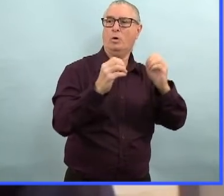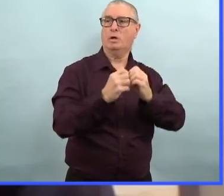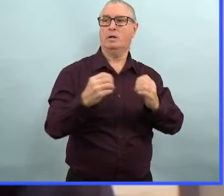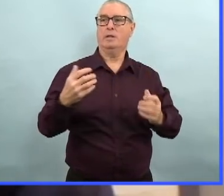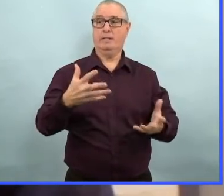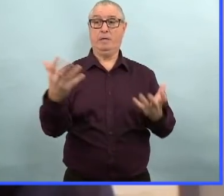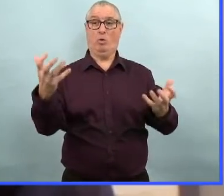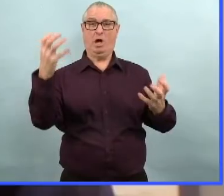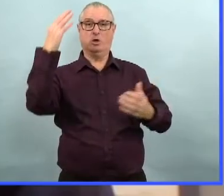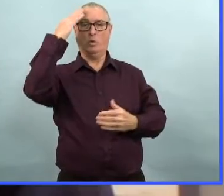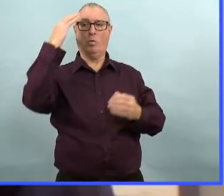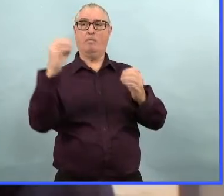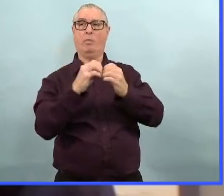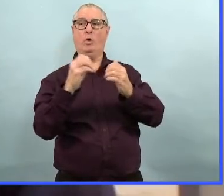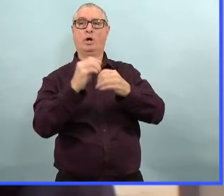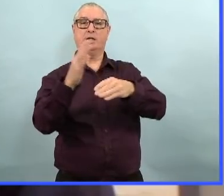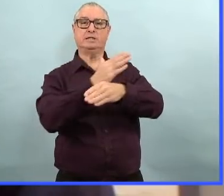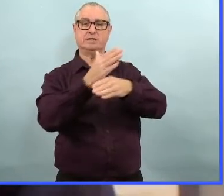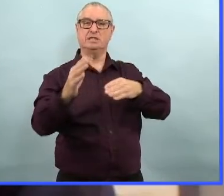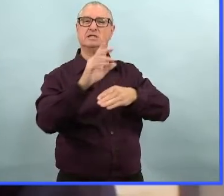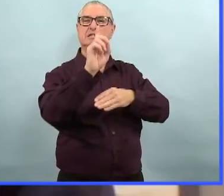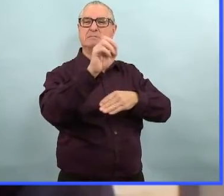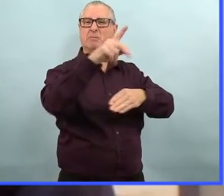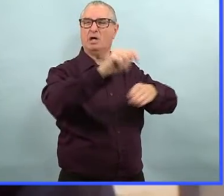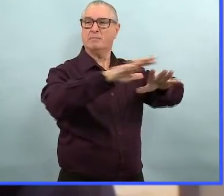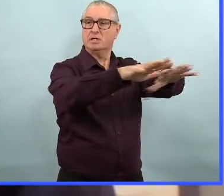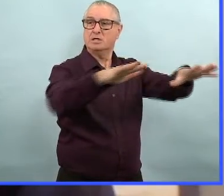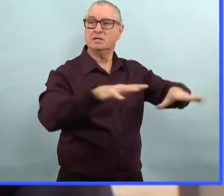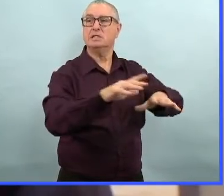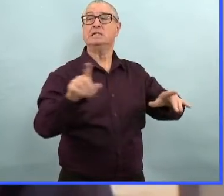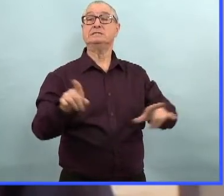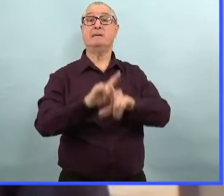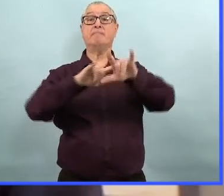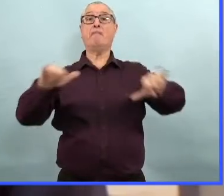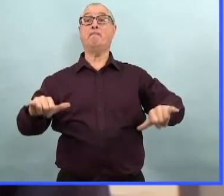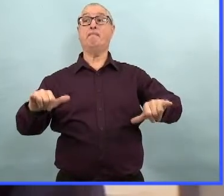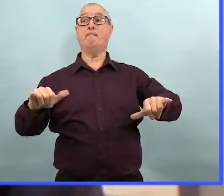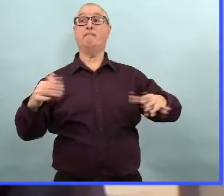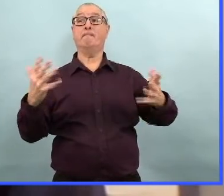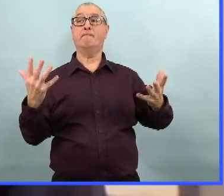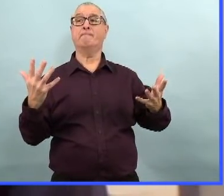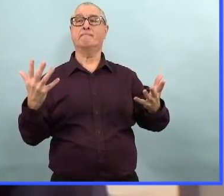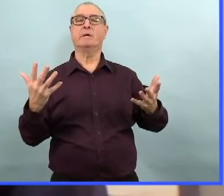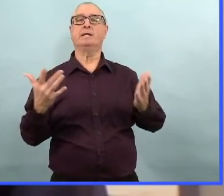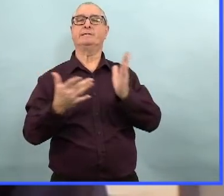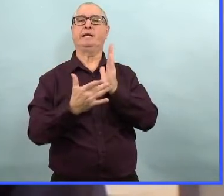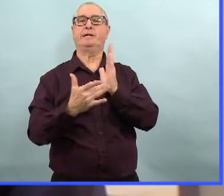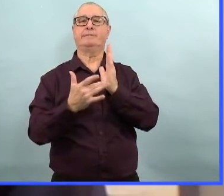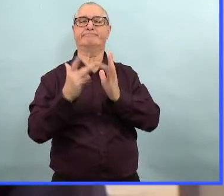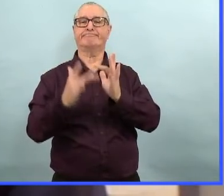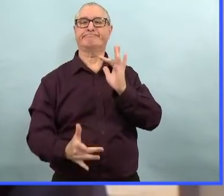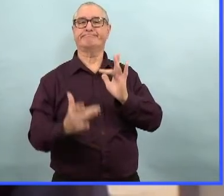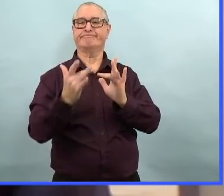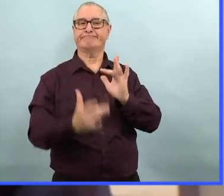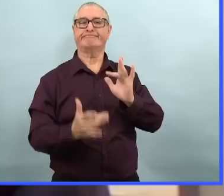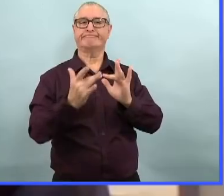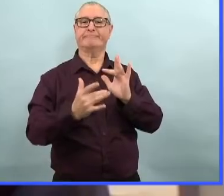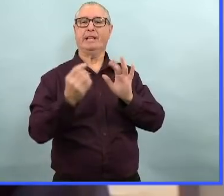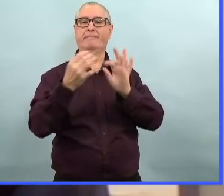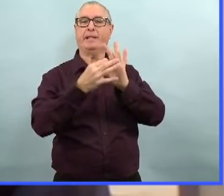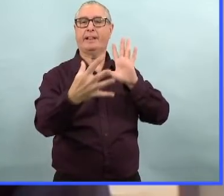uh people in their restrictions as well so challenge we don't receive a a single piece of